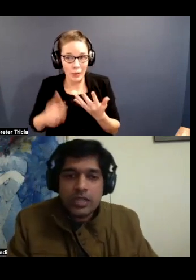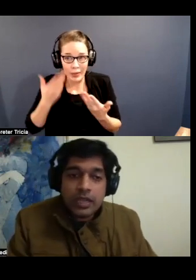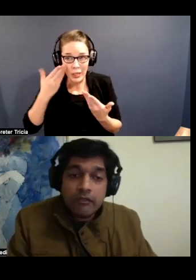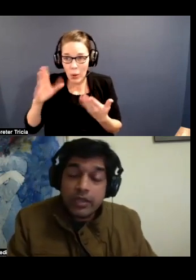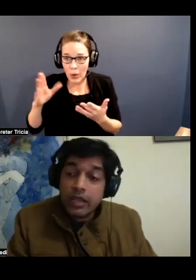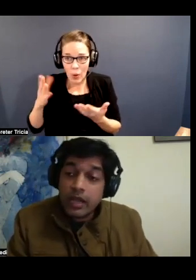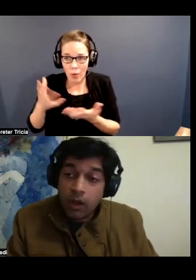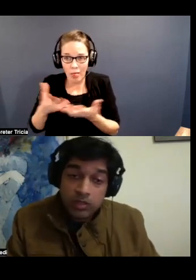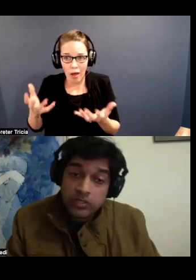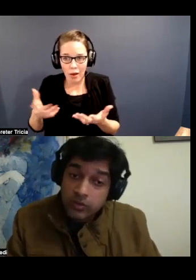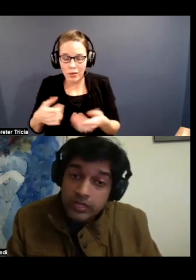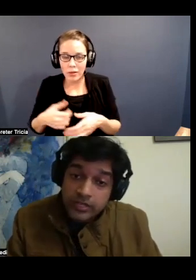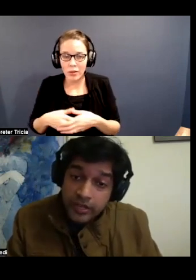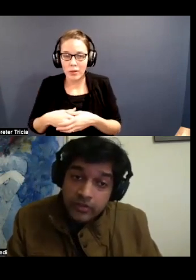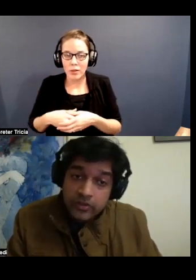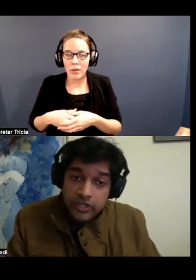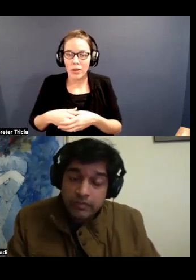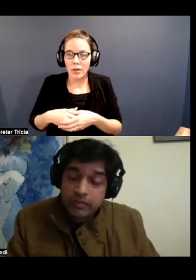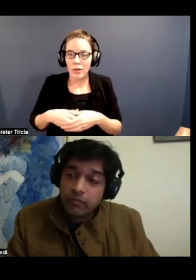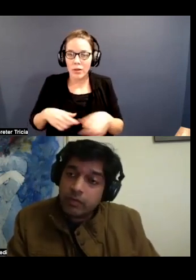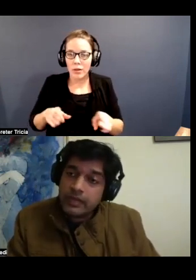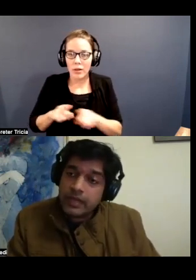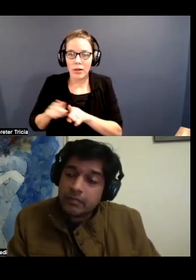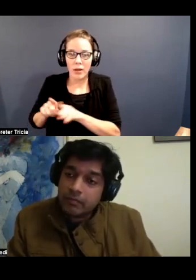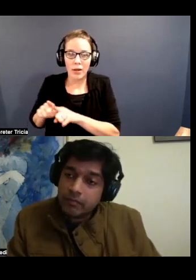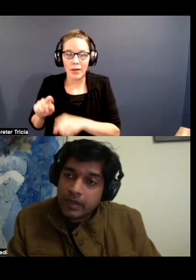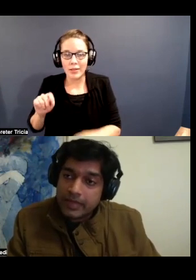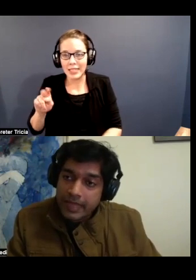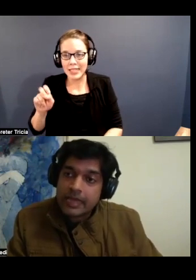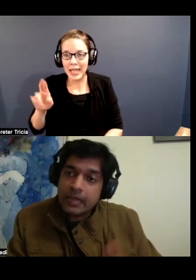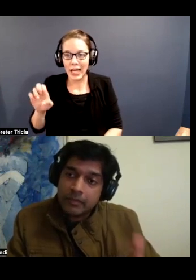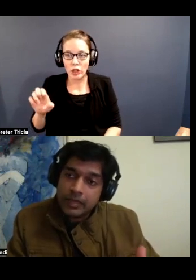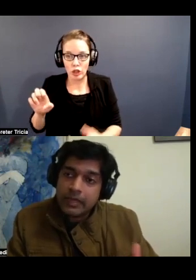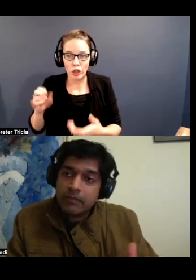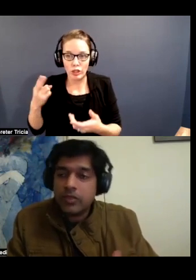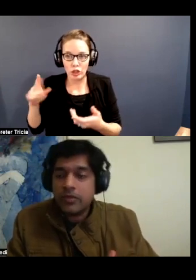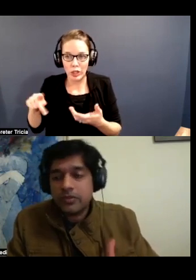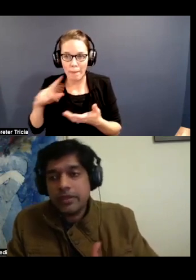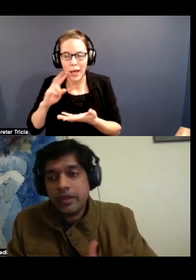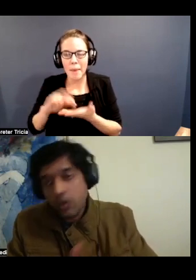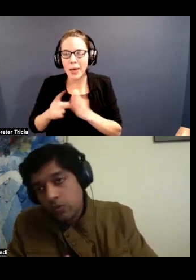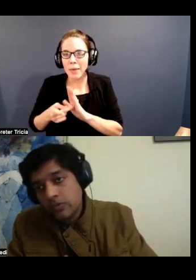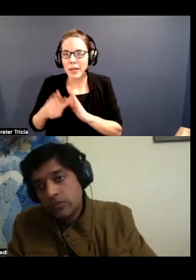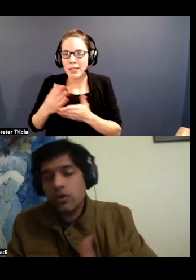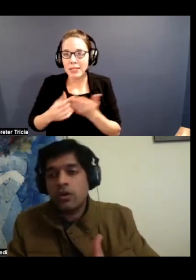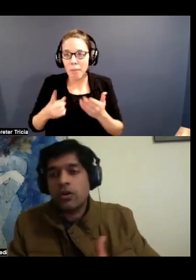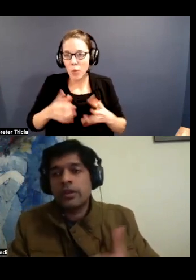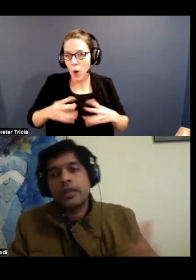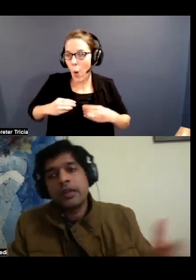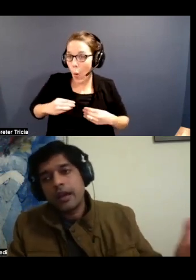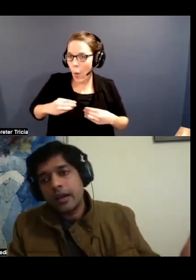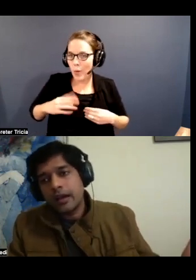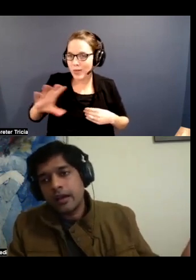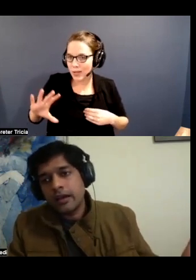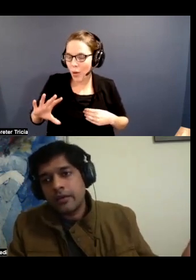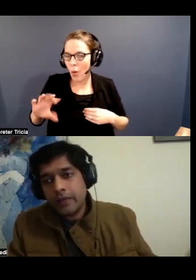We also know that tenure-ship, by that by that I mean, whether somebody owns our rents